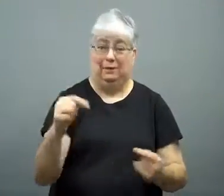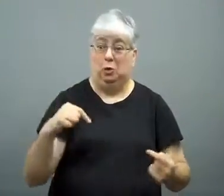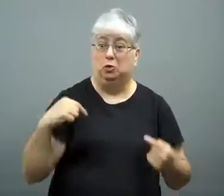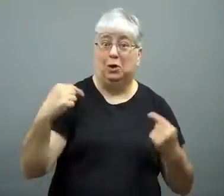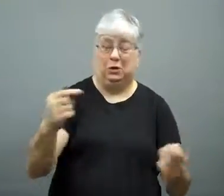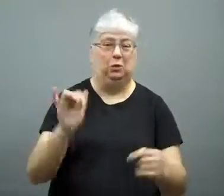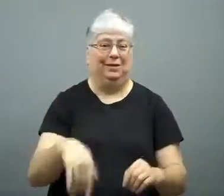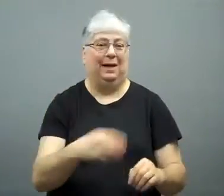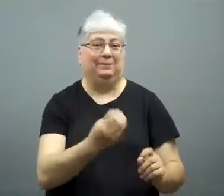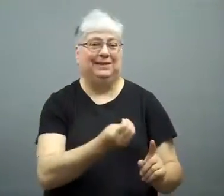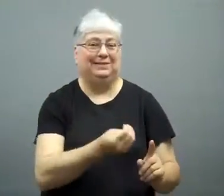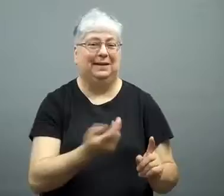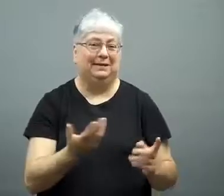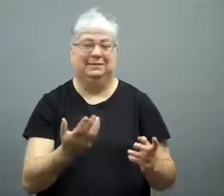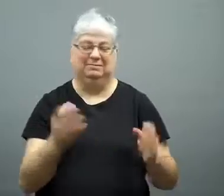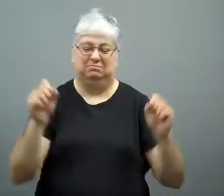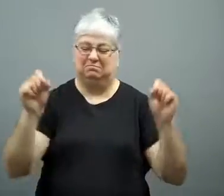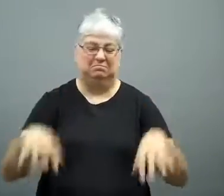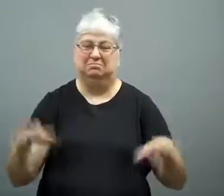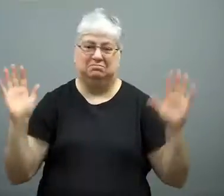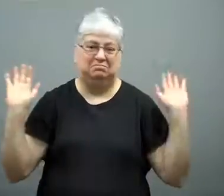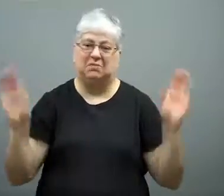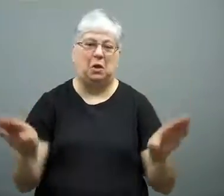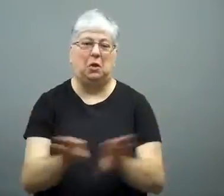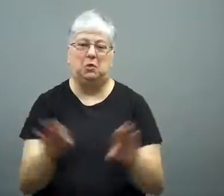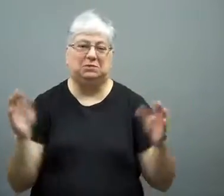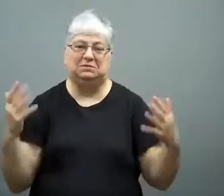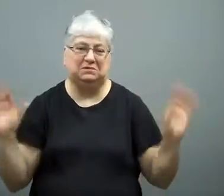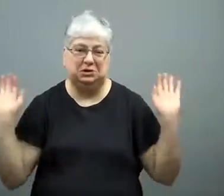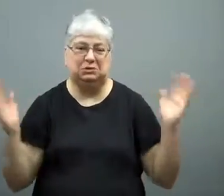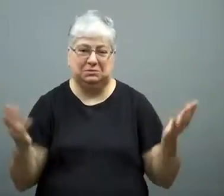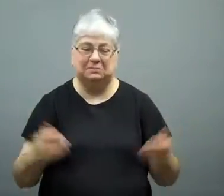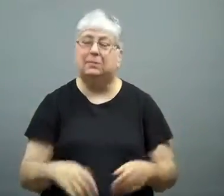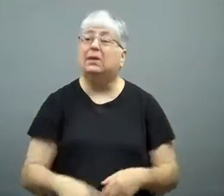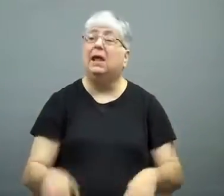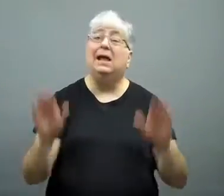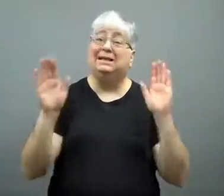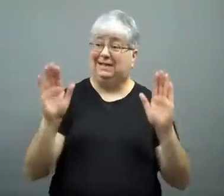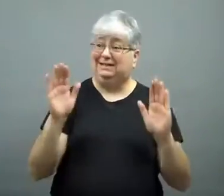The tornado was Monday, so that was the end of it.